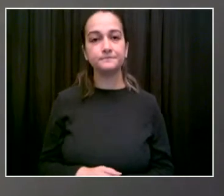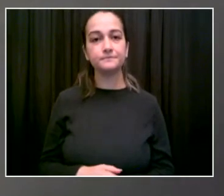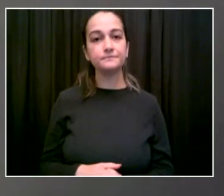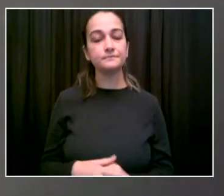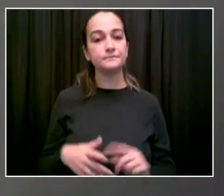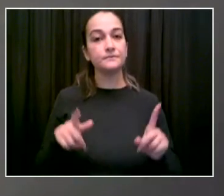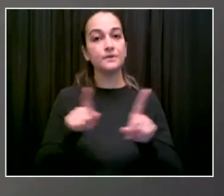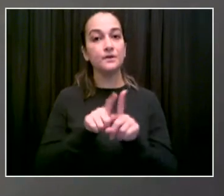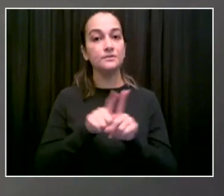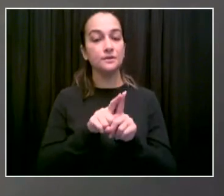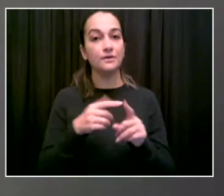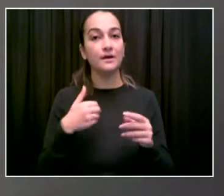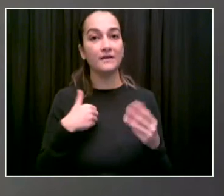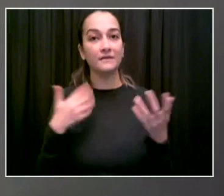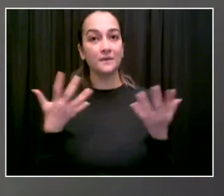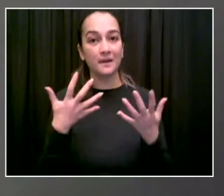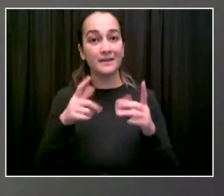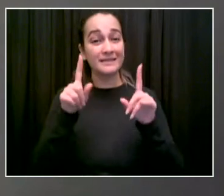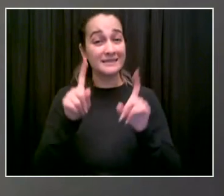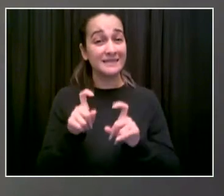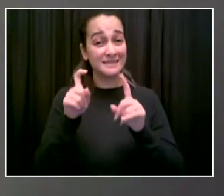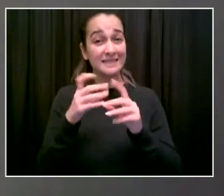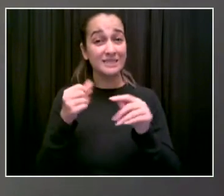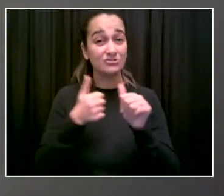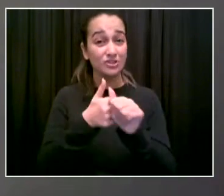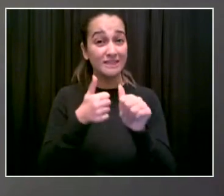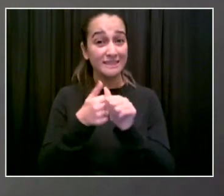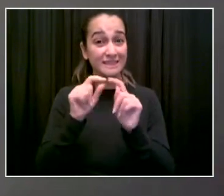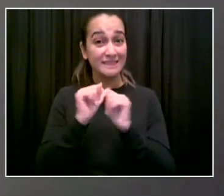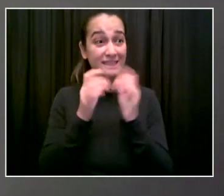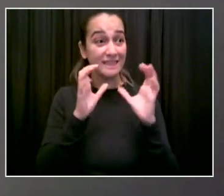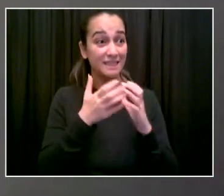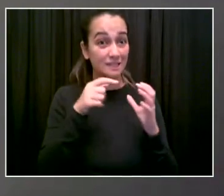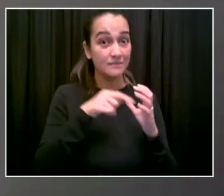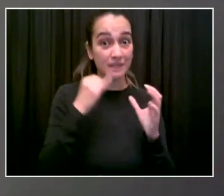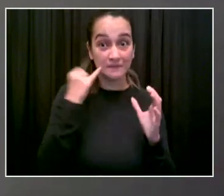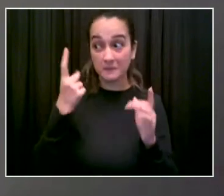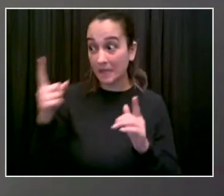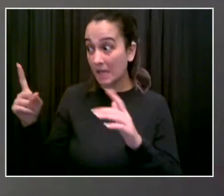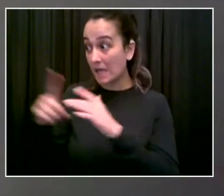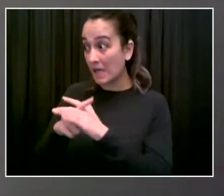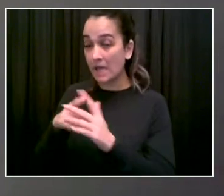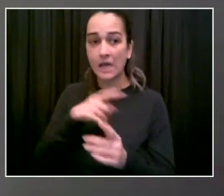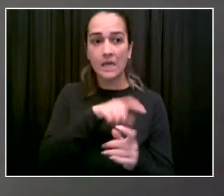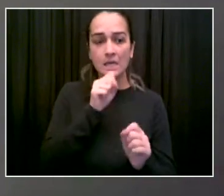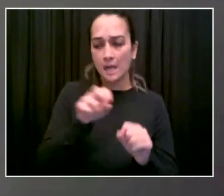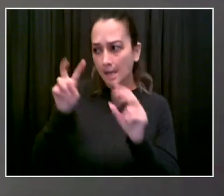WE WILL HAVE OPENED ROOM FOR MAKING SURE THAT